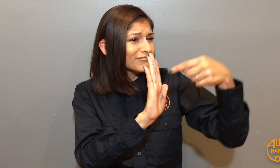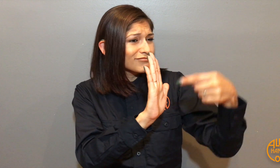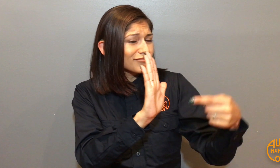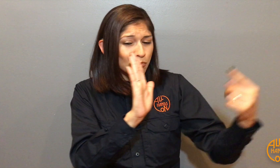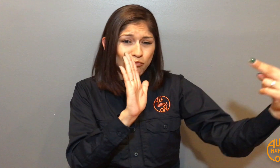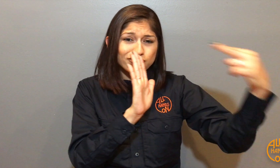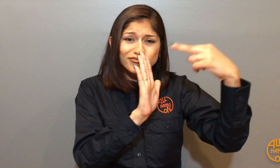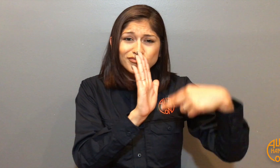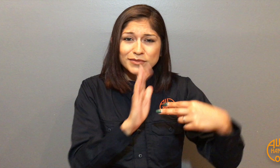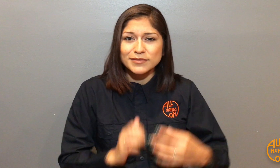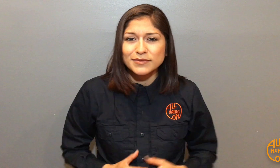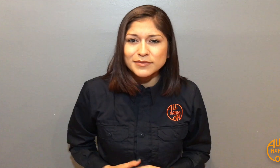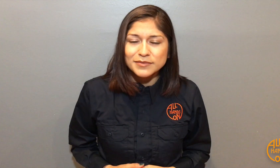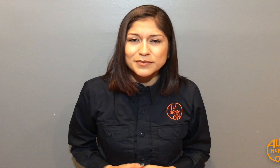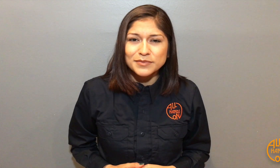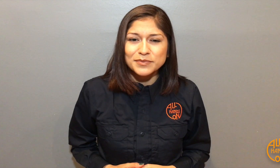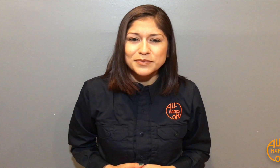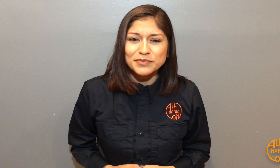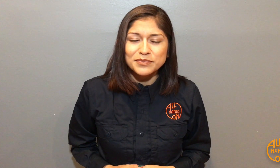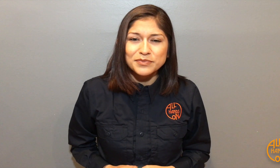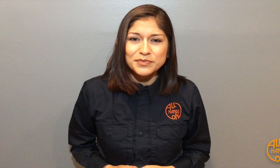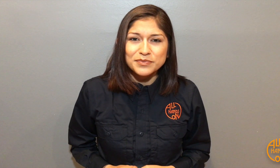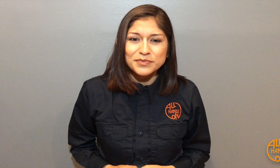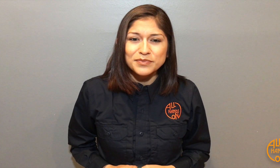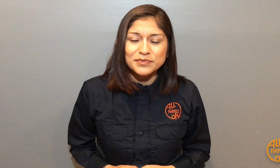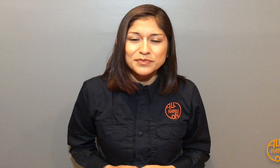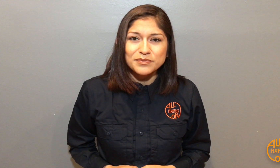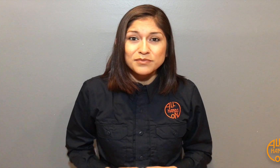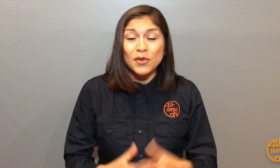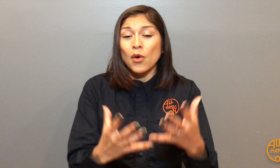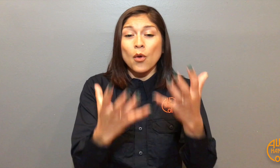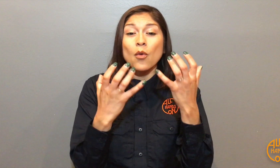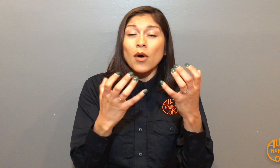basic information on what's going on,